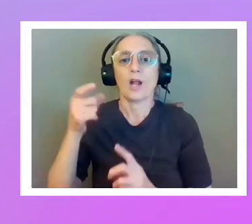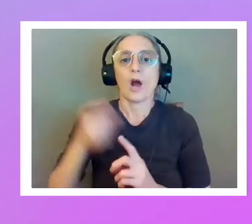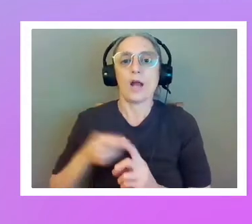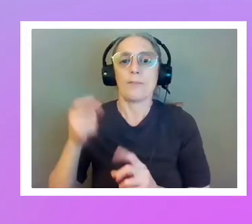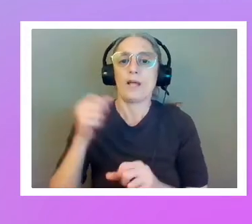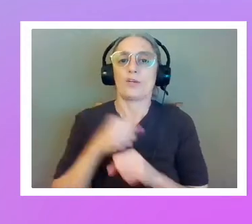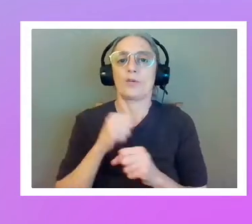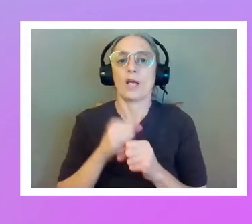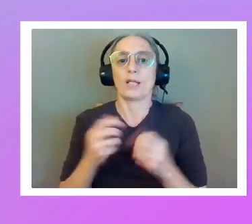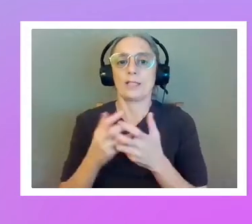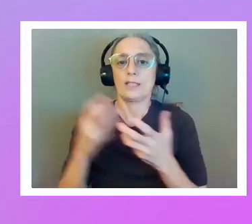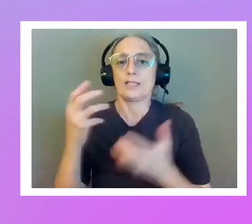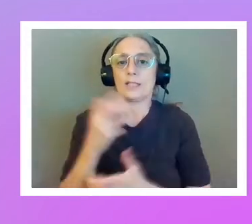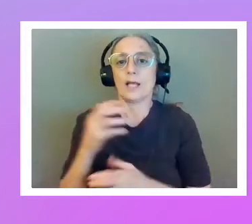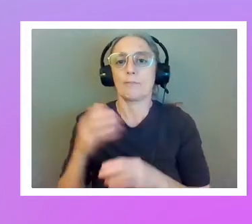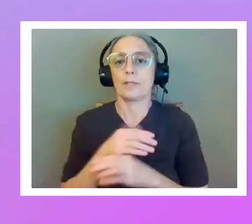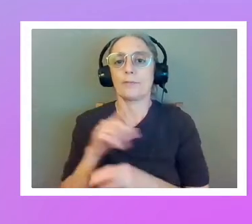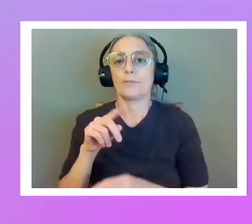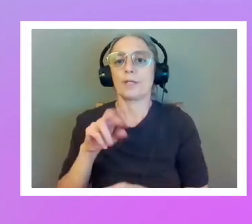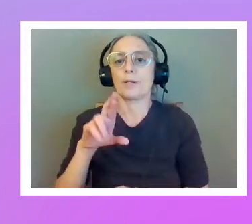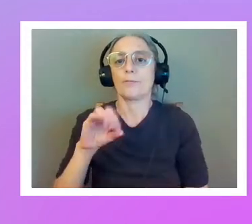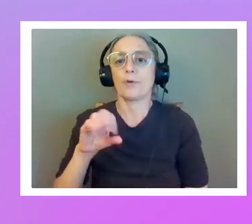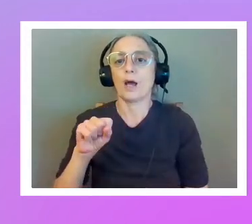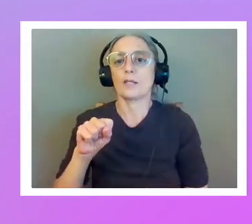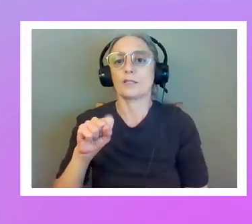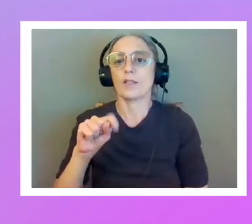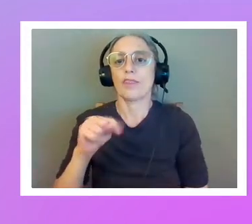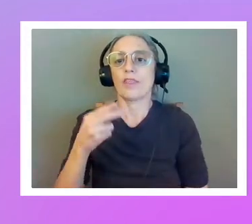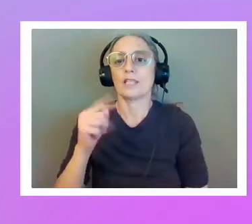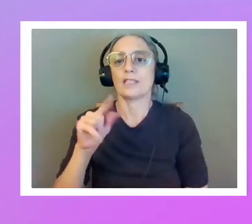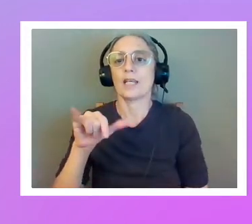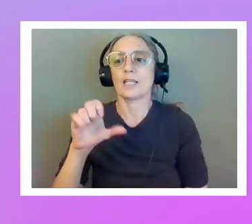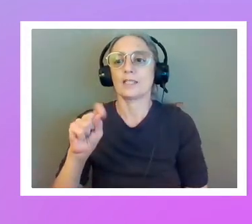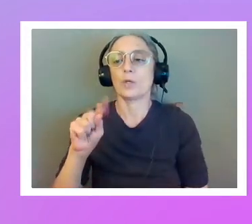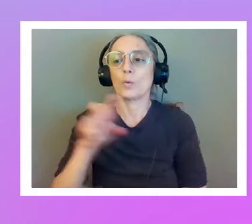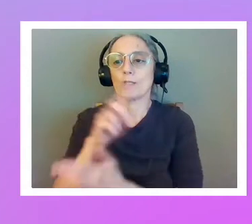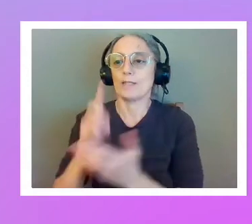between the prosthetist who is designing my arms and myself.